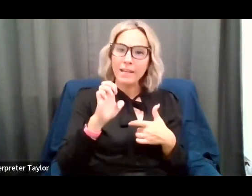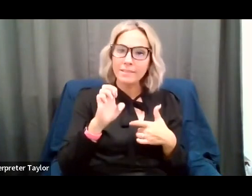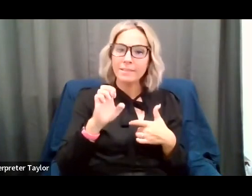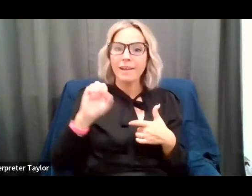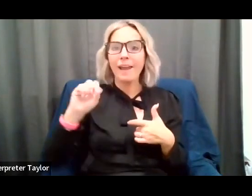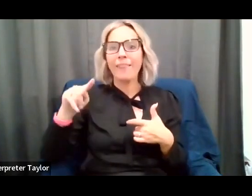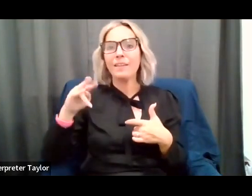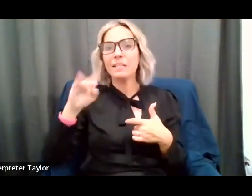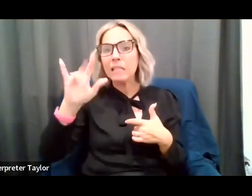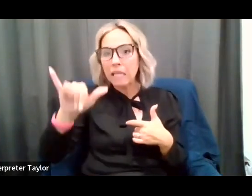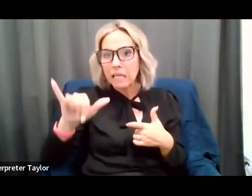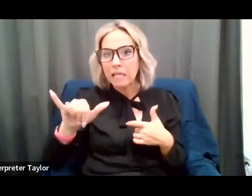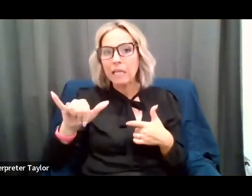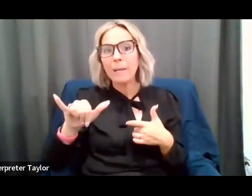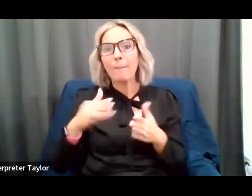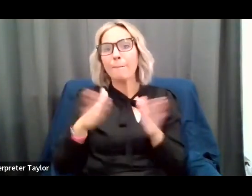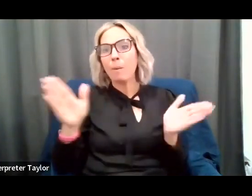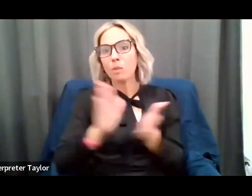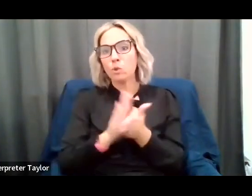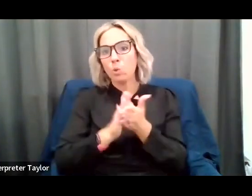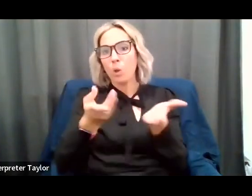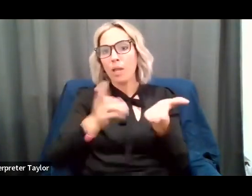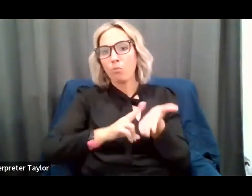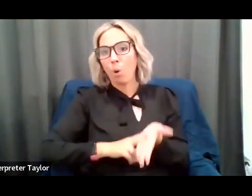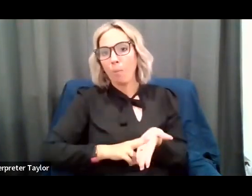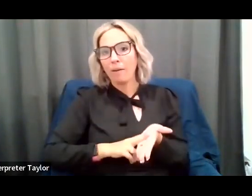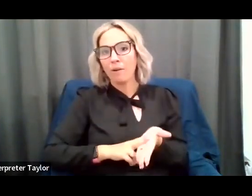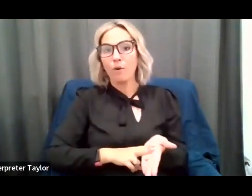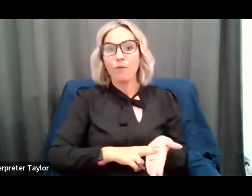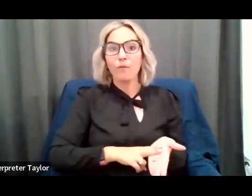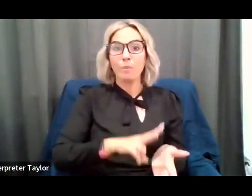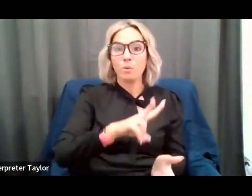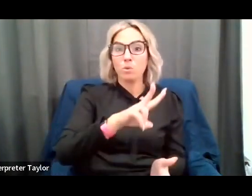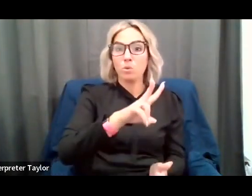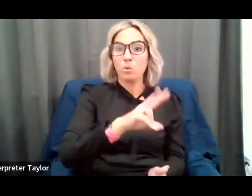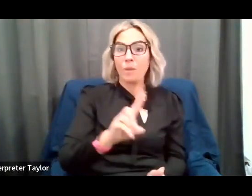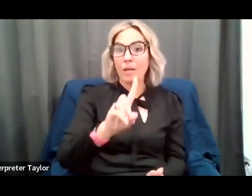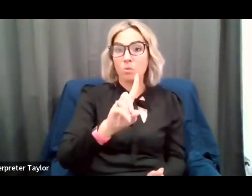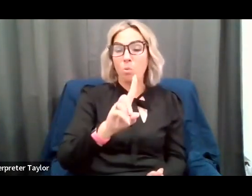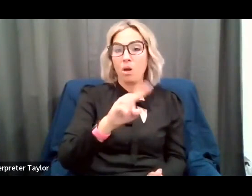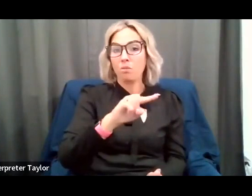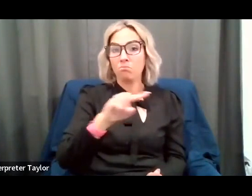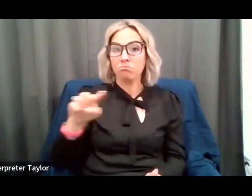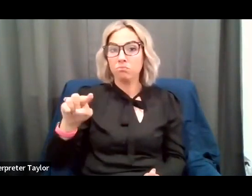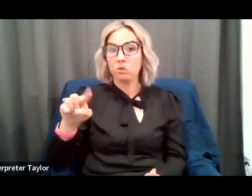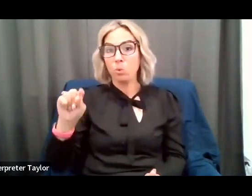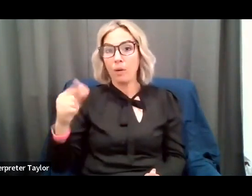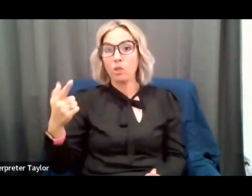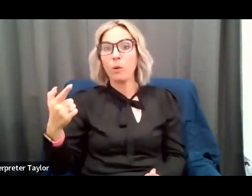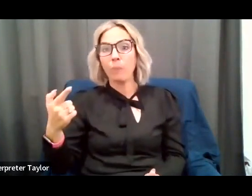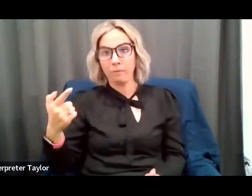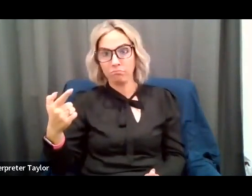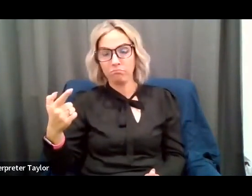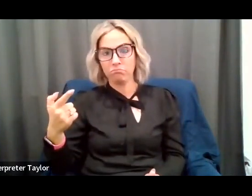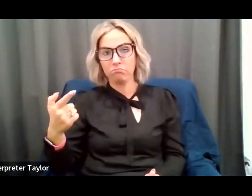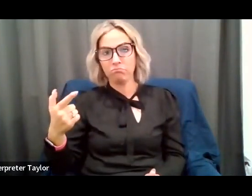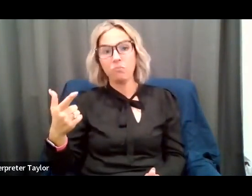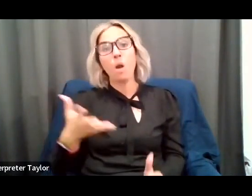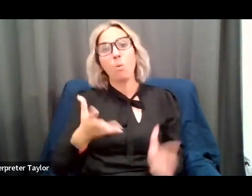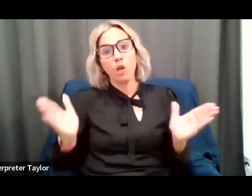public school enrollments from 2001 until 2021. And I'd like to encourage you to look at